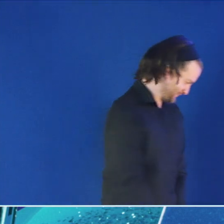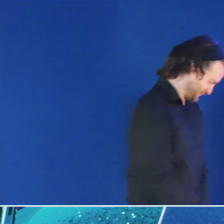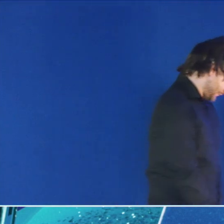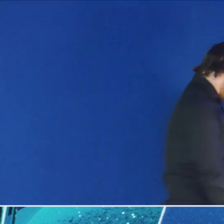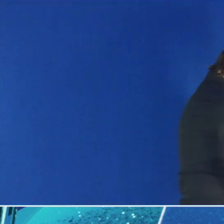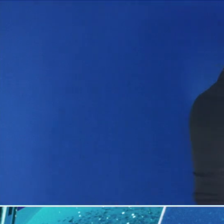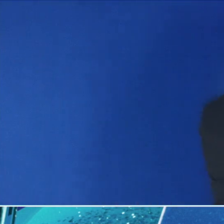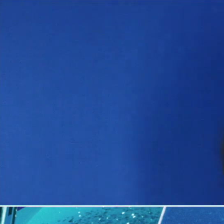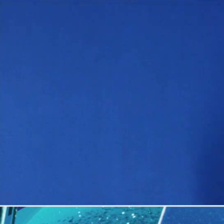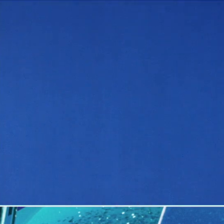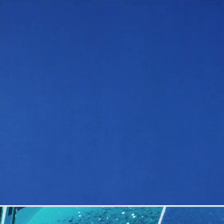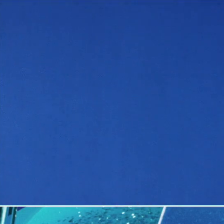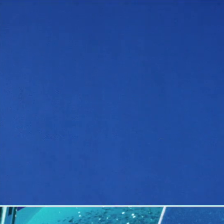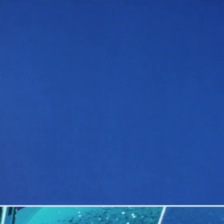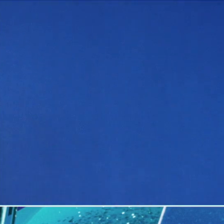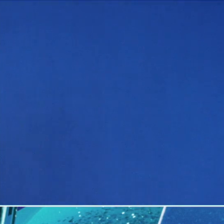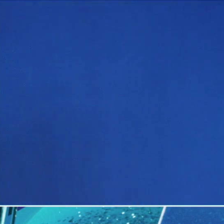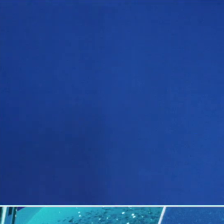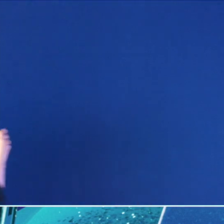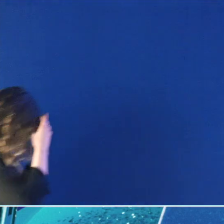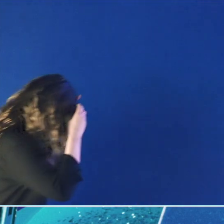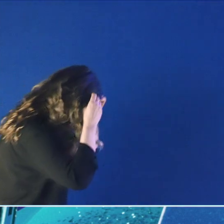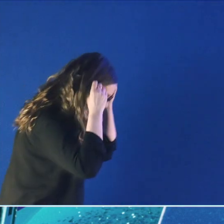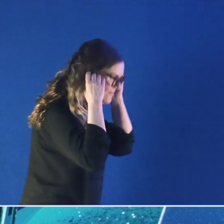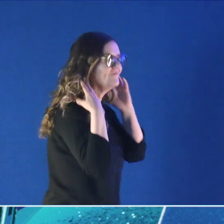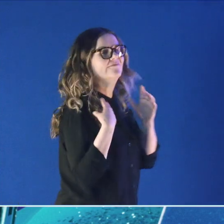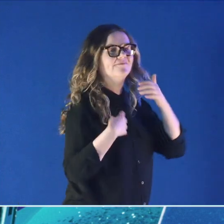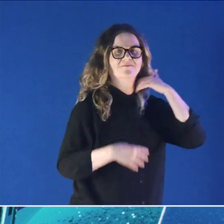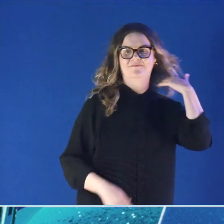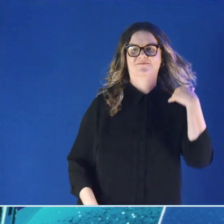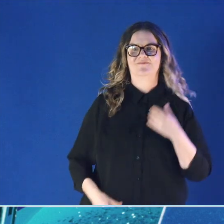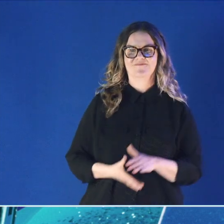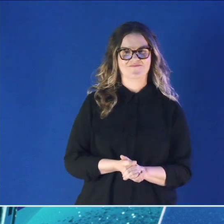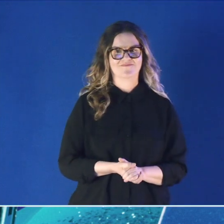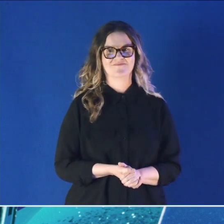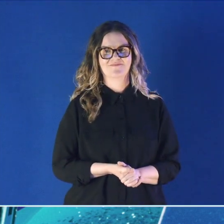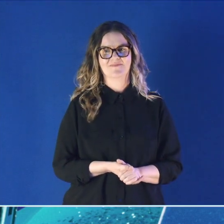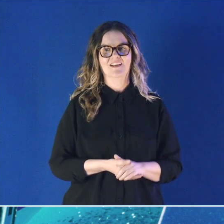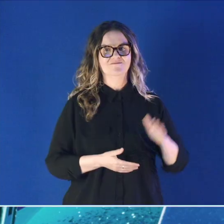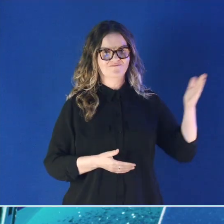OneCourt is rethinking what it means to experience a game if you're blind or have low vision.